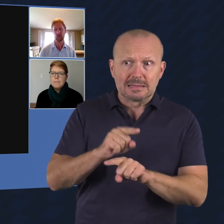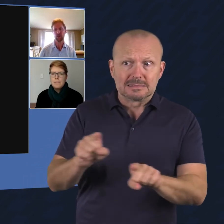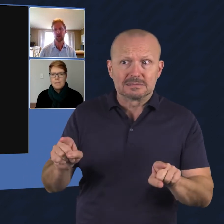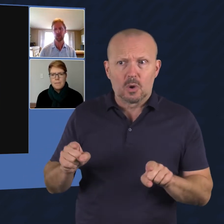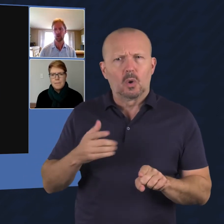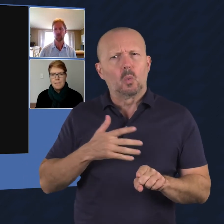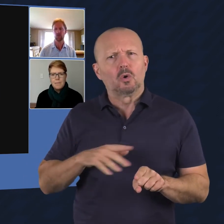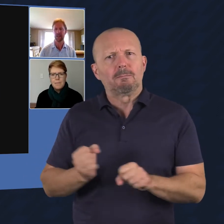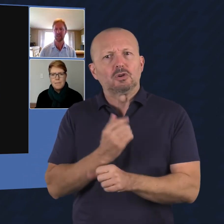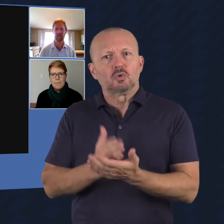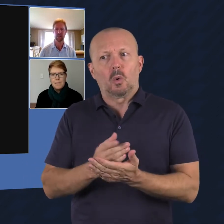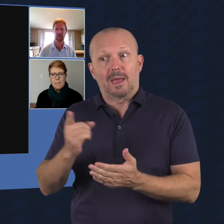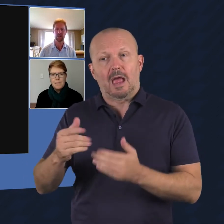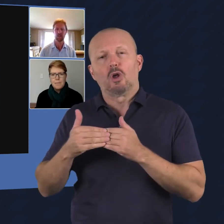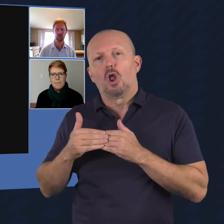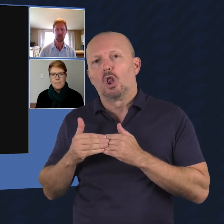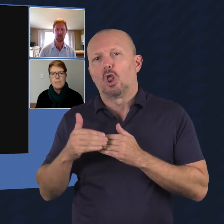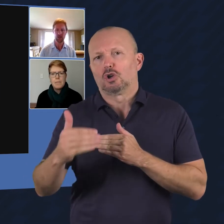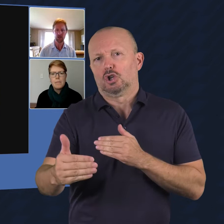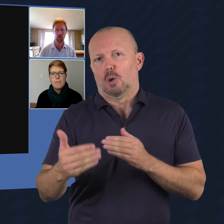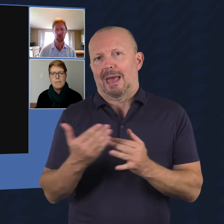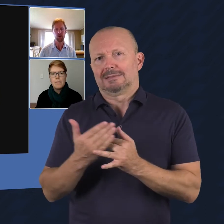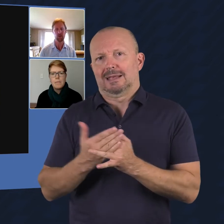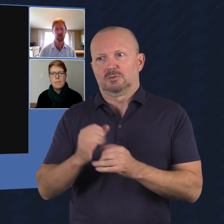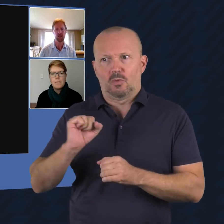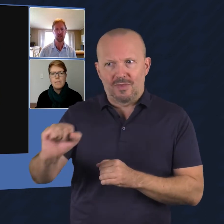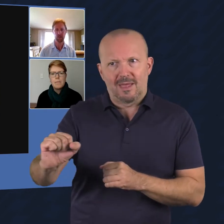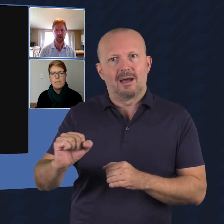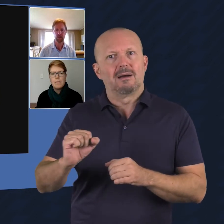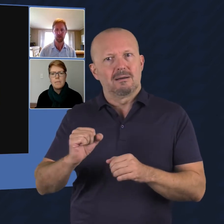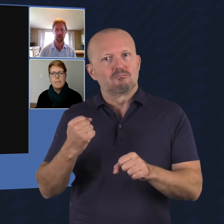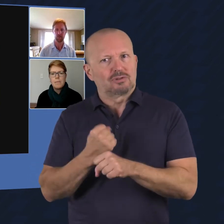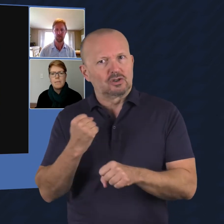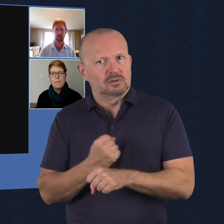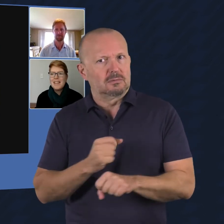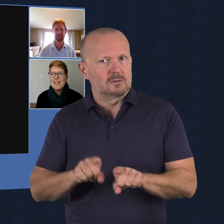to secure long-term access to the digital componentry of their music.